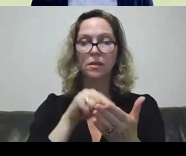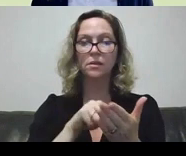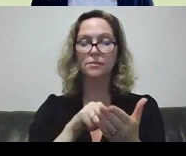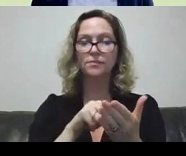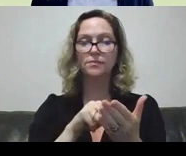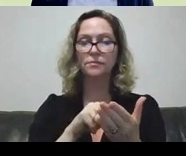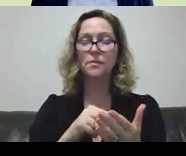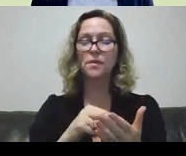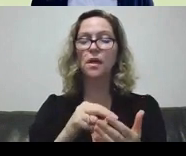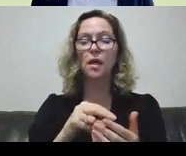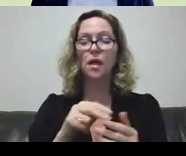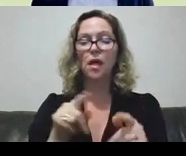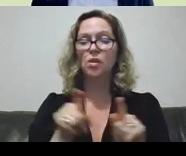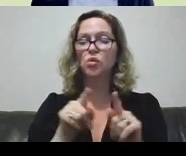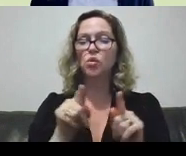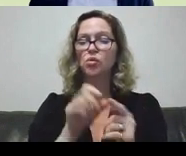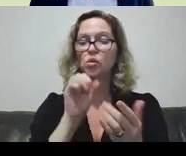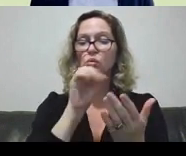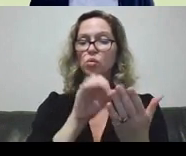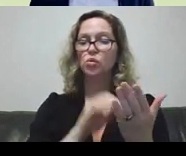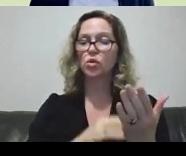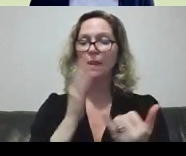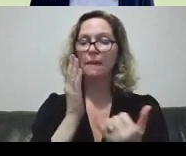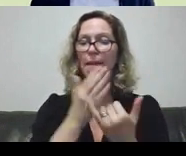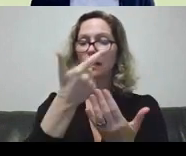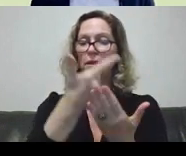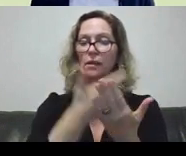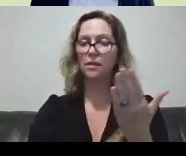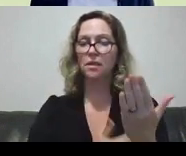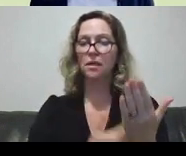if you already aren't there. So I would like to thank Gloria and Mark who have